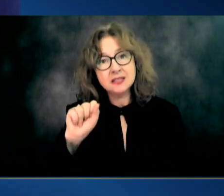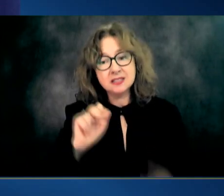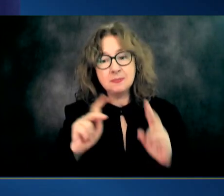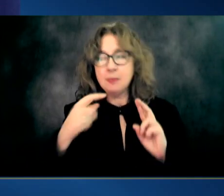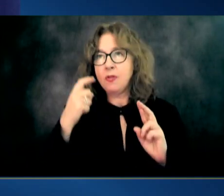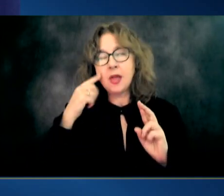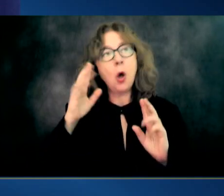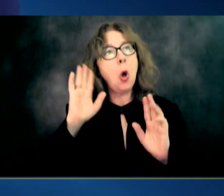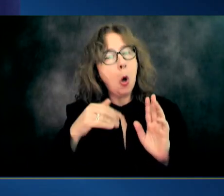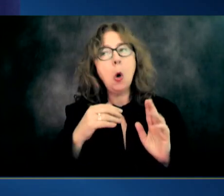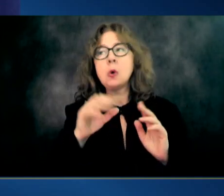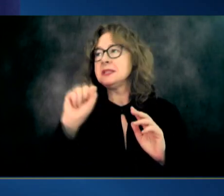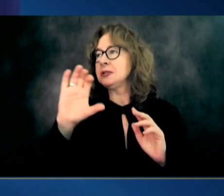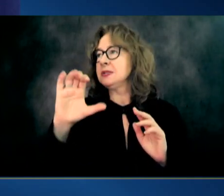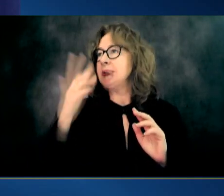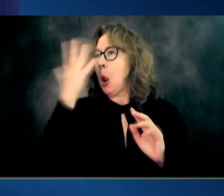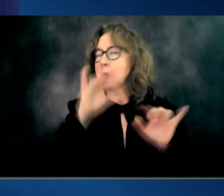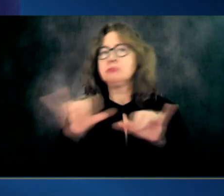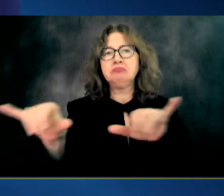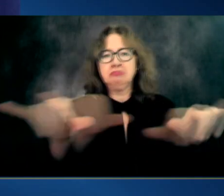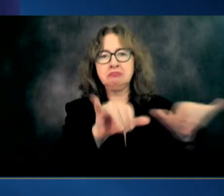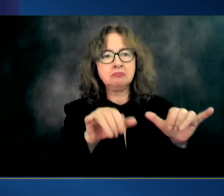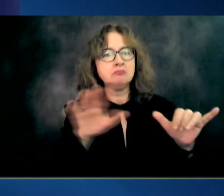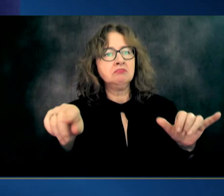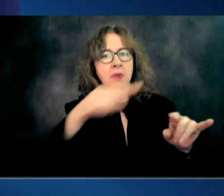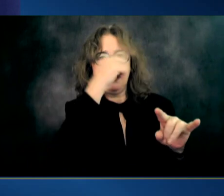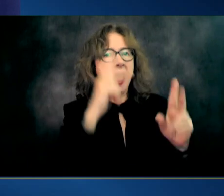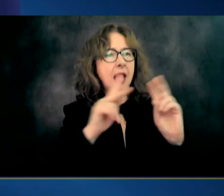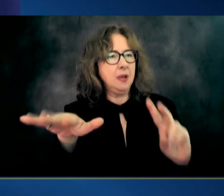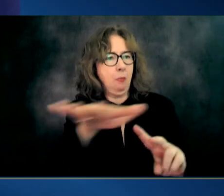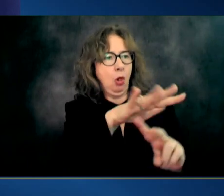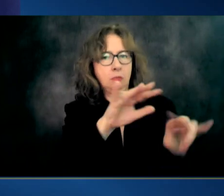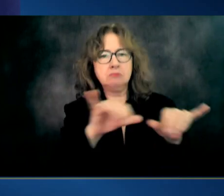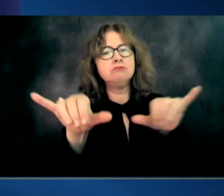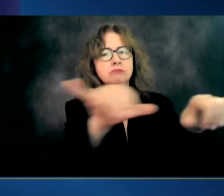disease that affects Black people. But actually, it affects a hugely diverse population of people